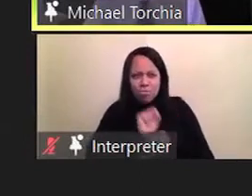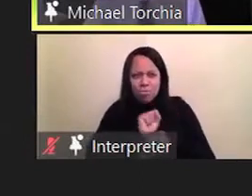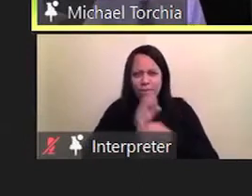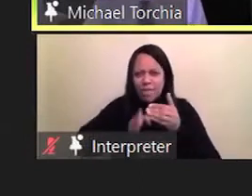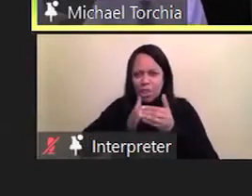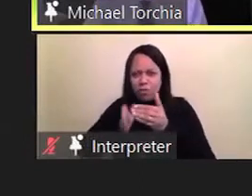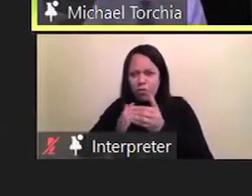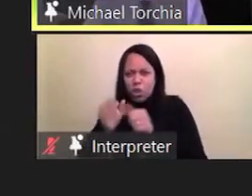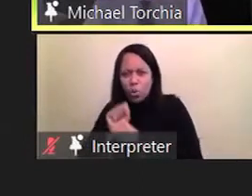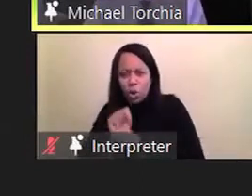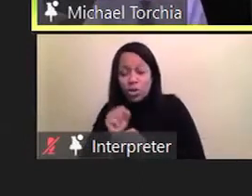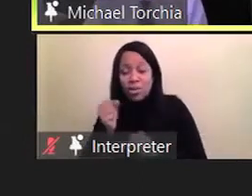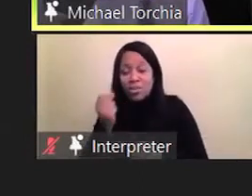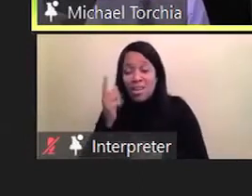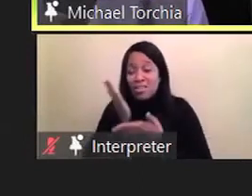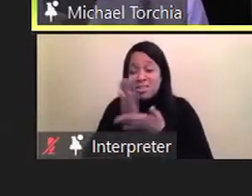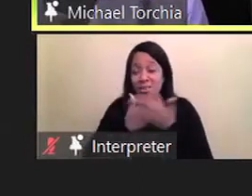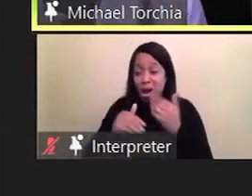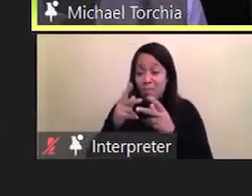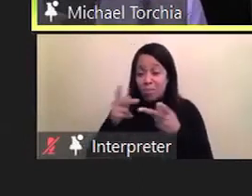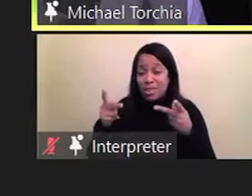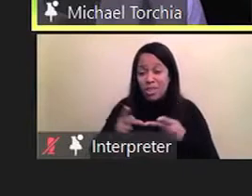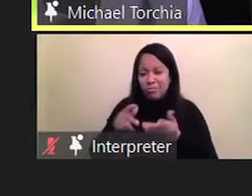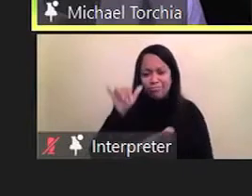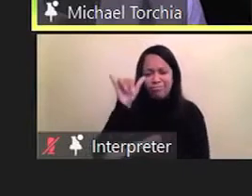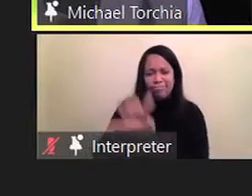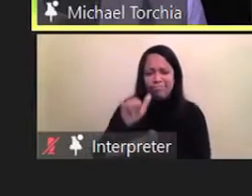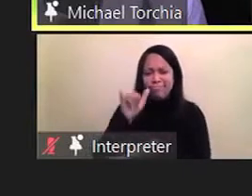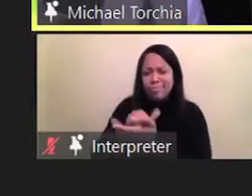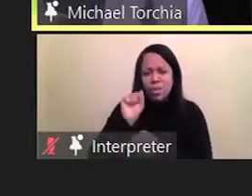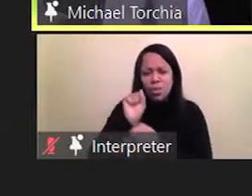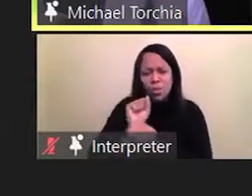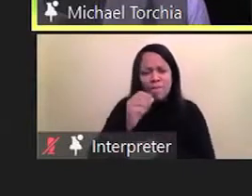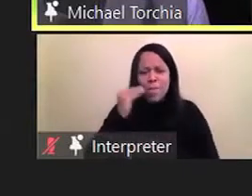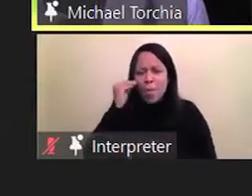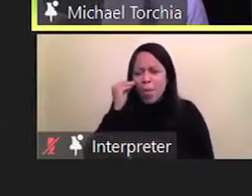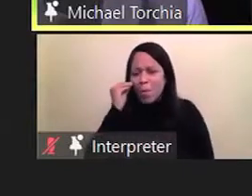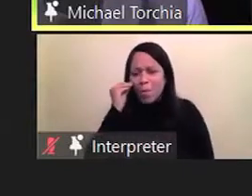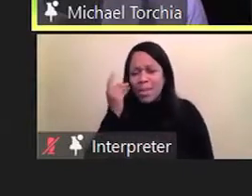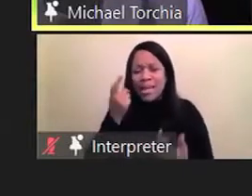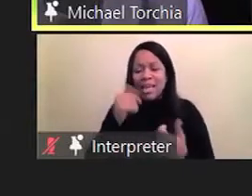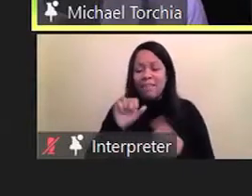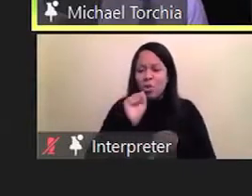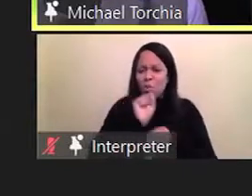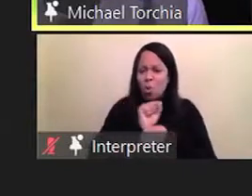Some jobs you cannot work from home, obviously. If you're working on an assembly line, you can't work from home.